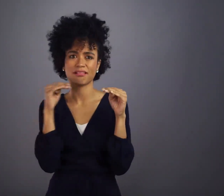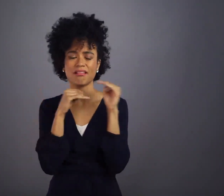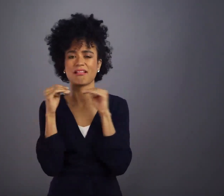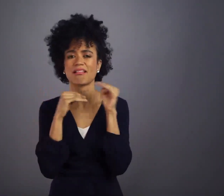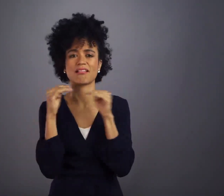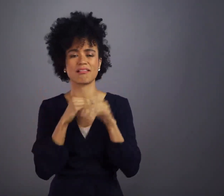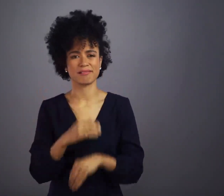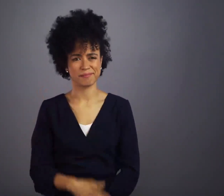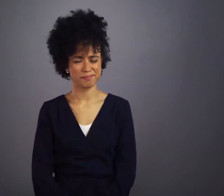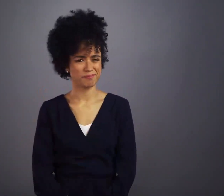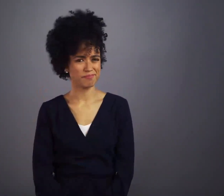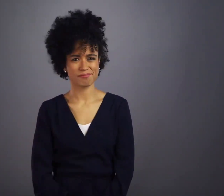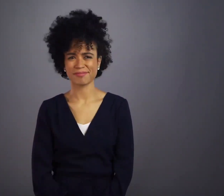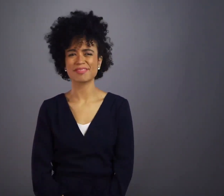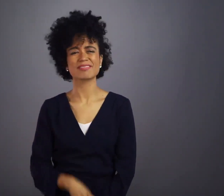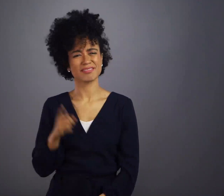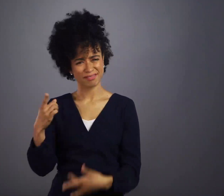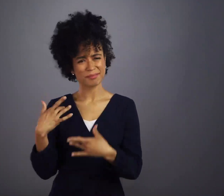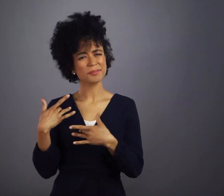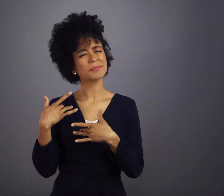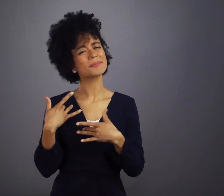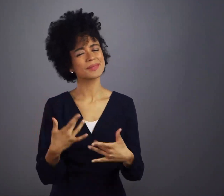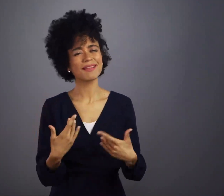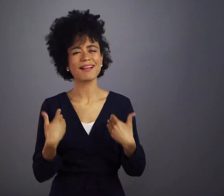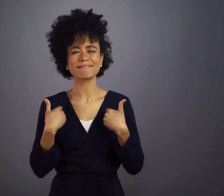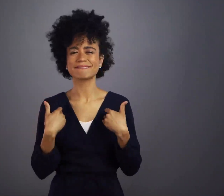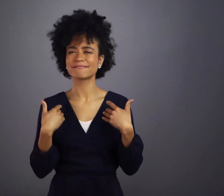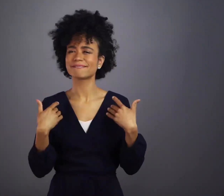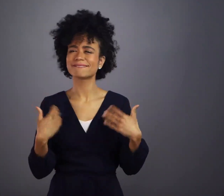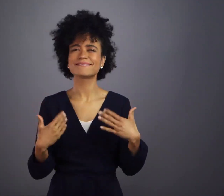he is incredibly dishonest and selfish.